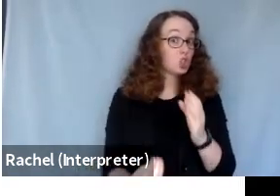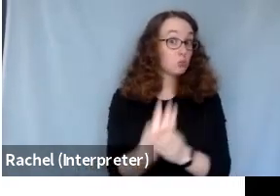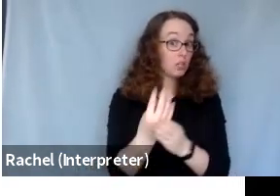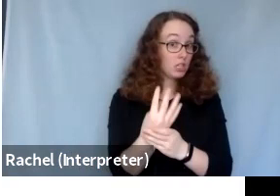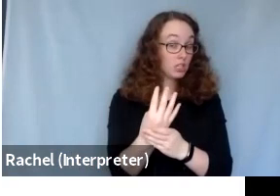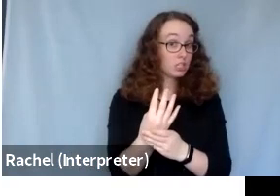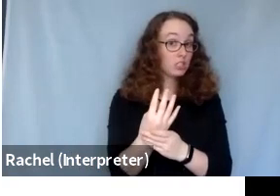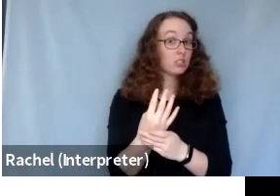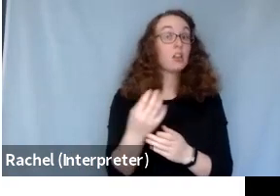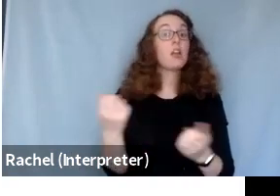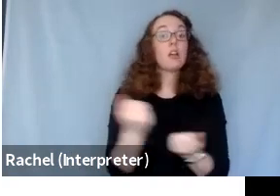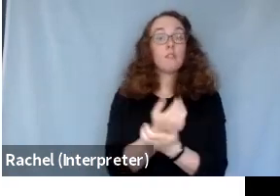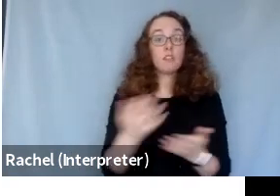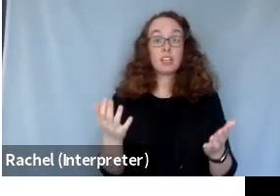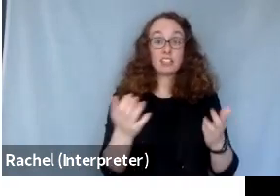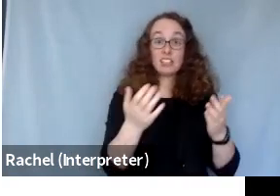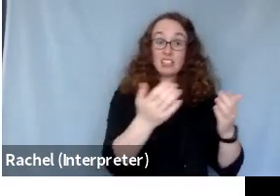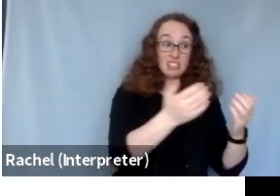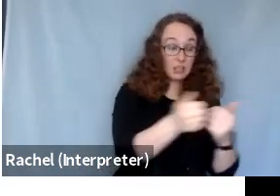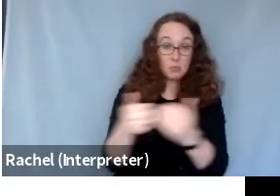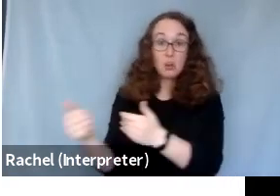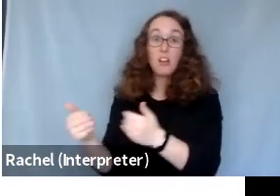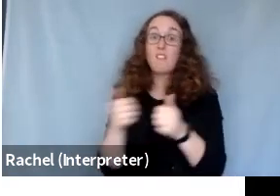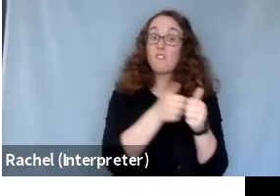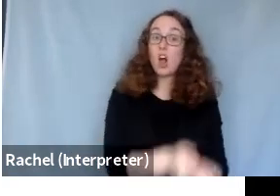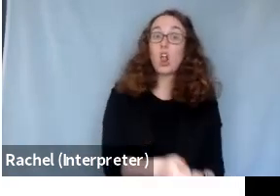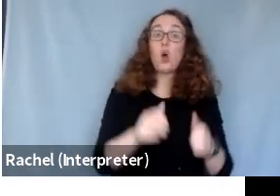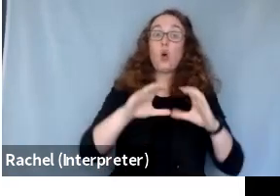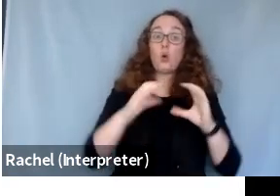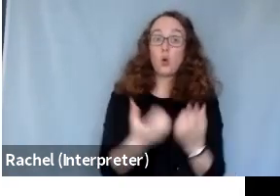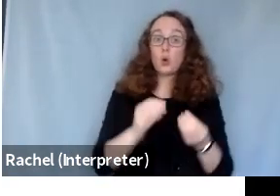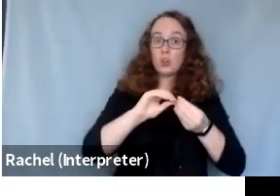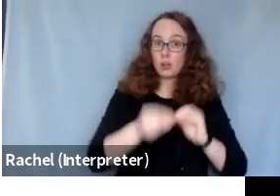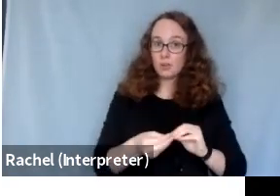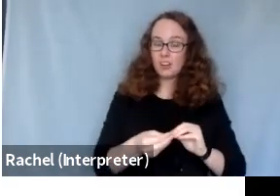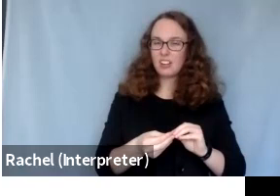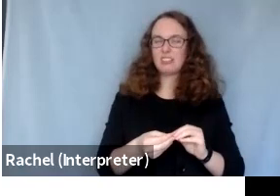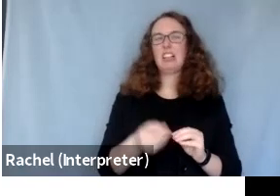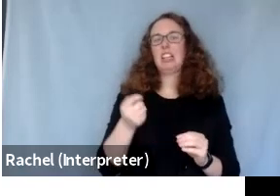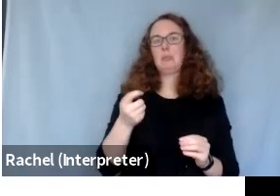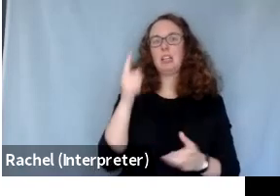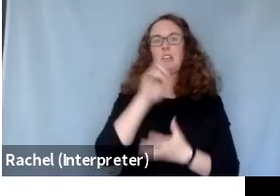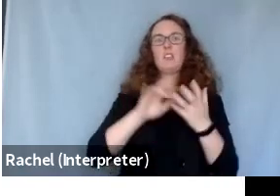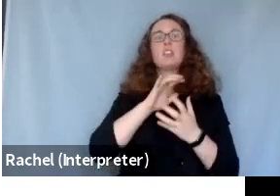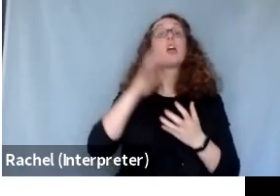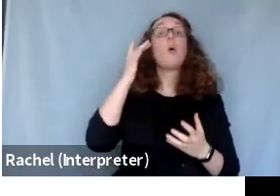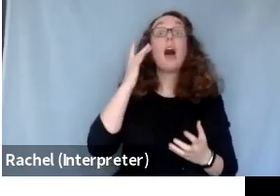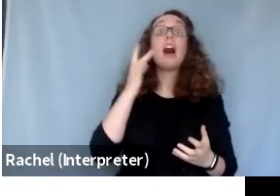section number and by course, which makes it a little confusing because a lot of instructors use the same titles, and so we'll have